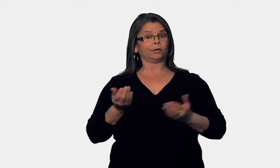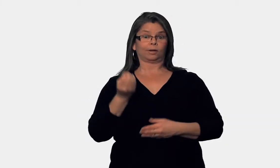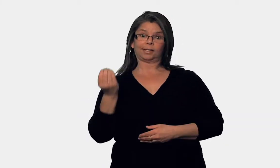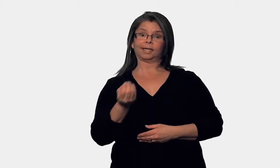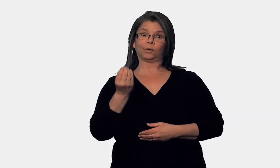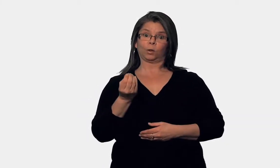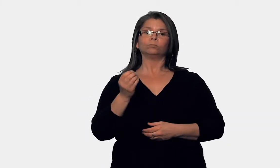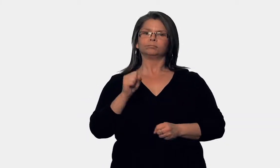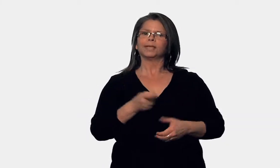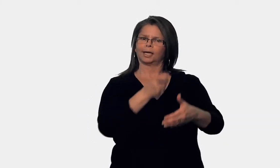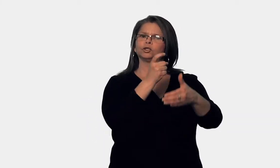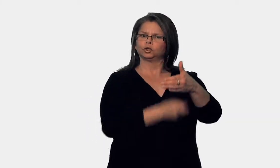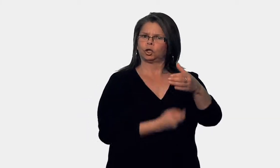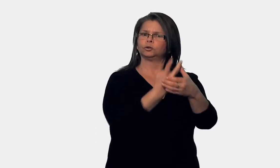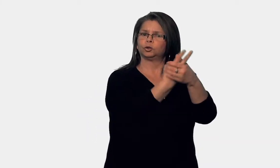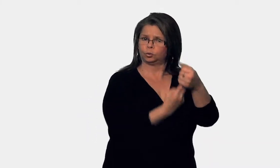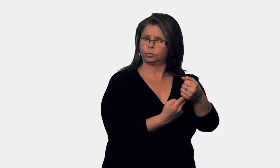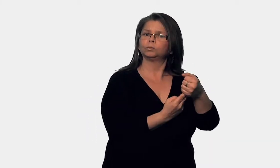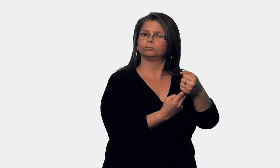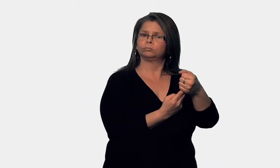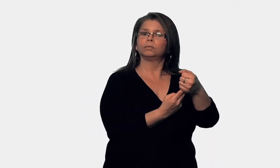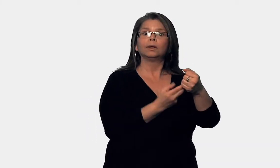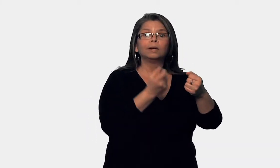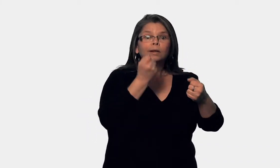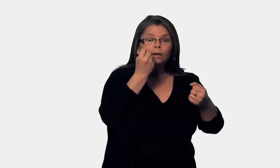In Ontario, this can only happen